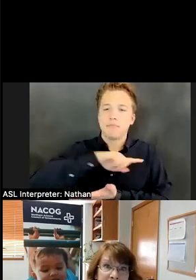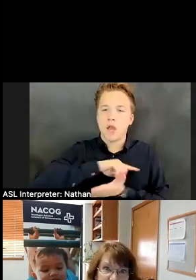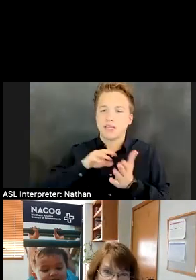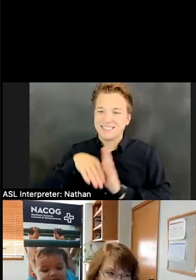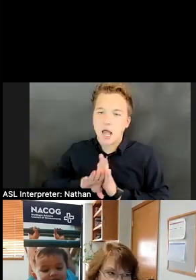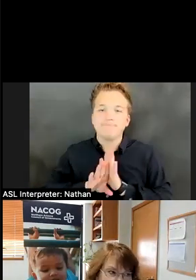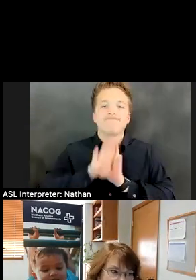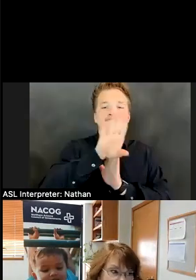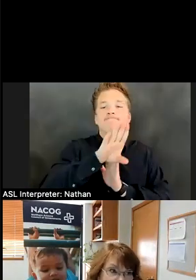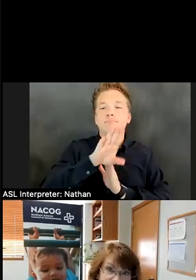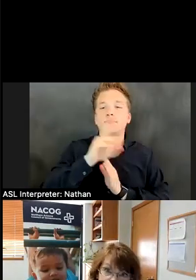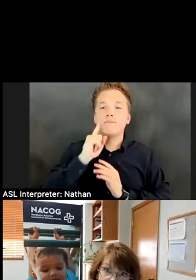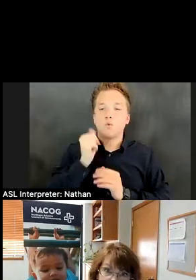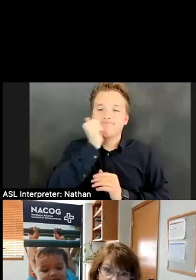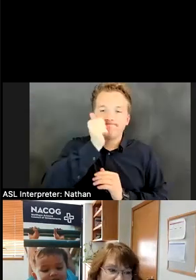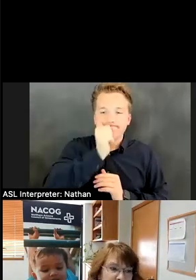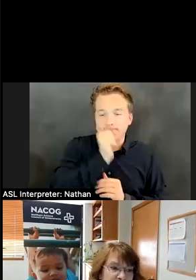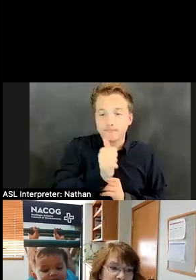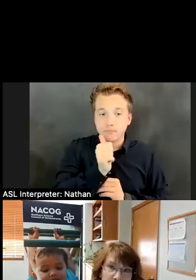our data use. He did a web search.